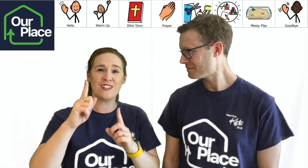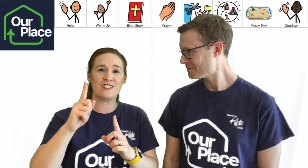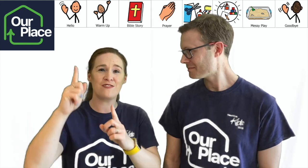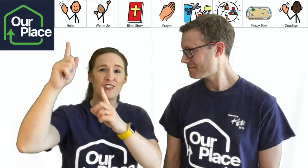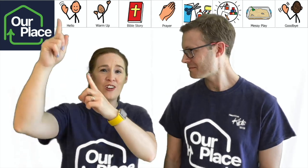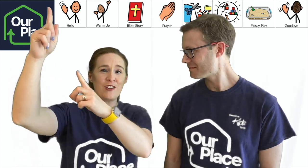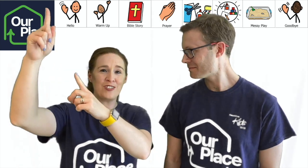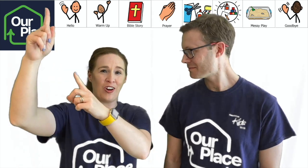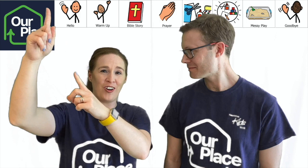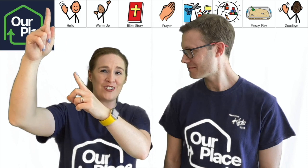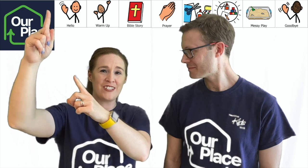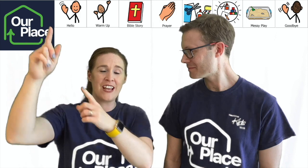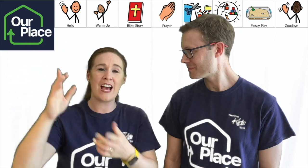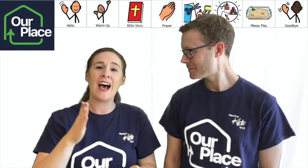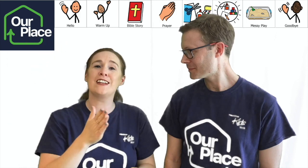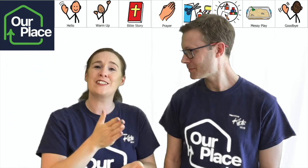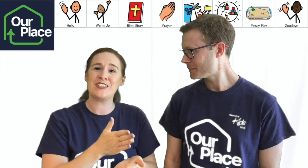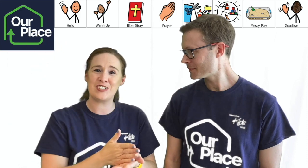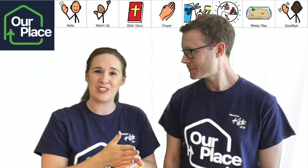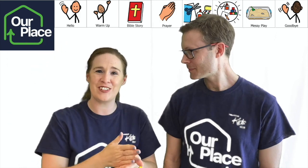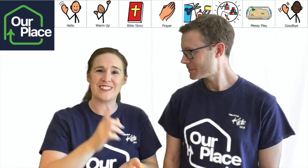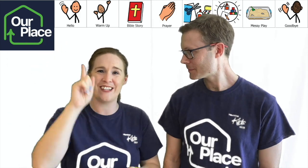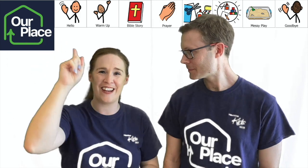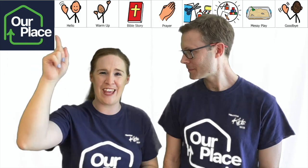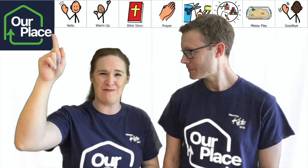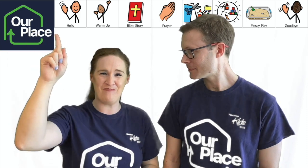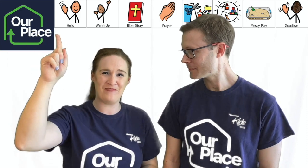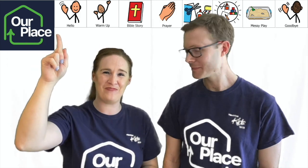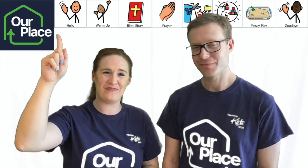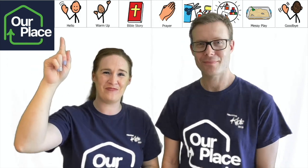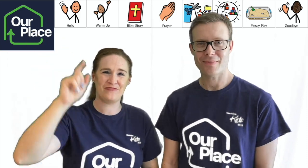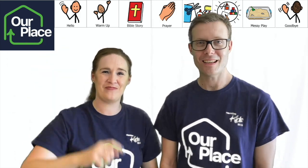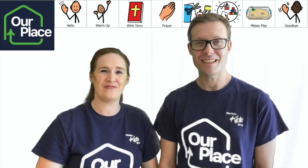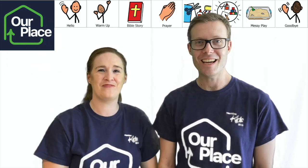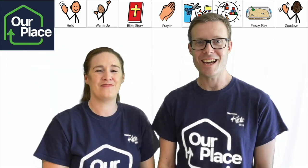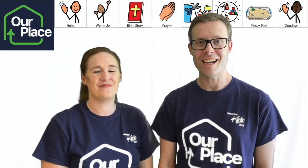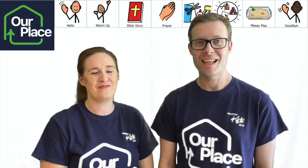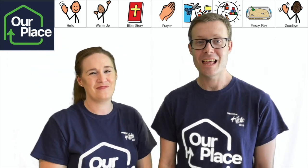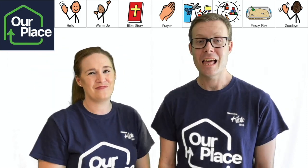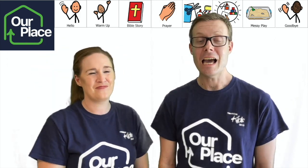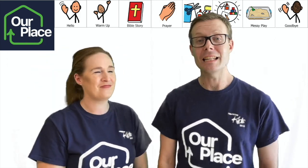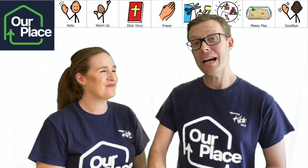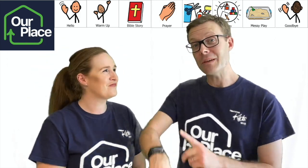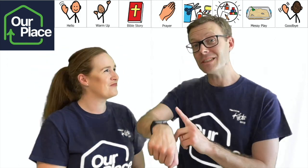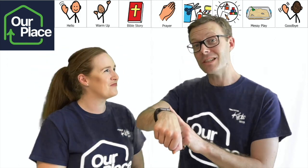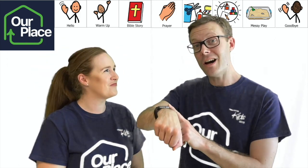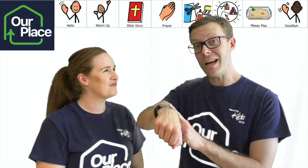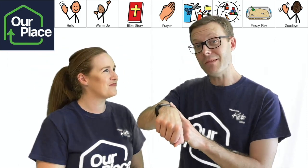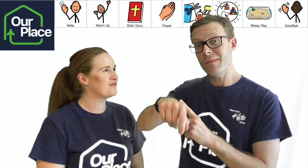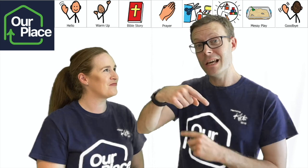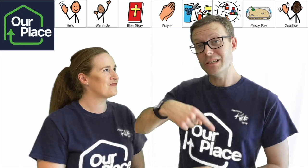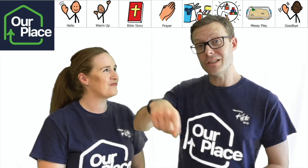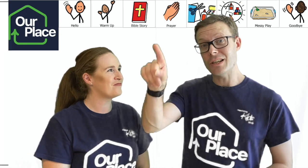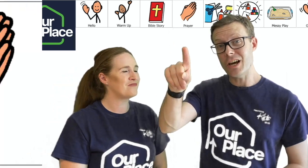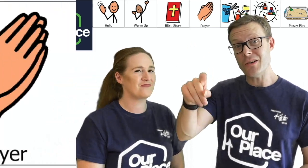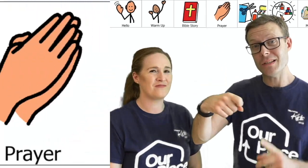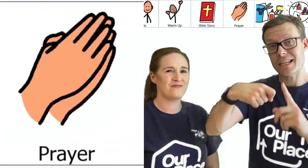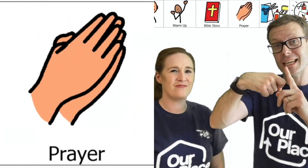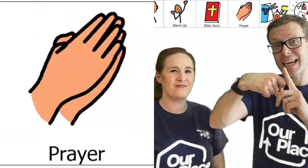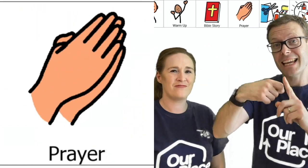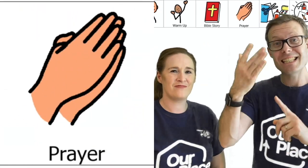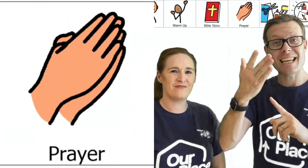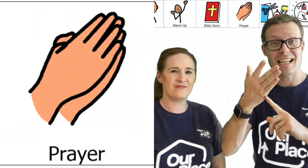to follow God and to trust in him yeah and now it's time to go to Katy and Tim